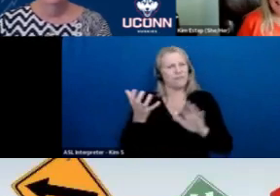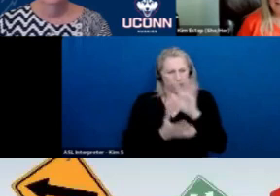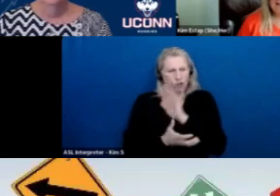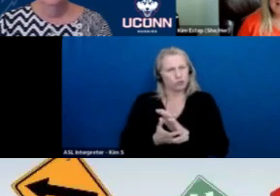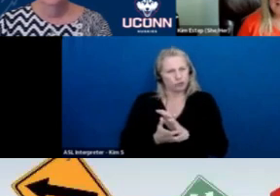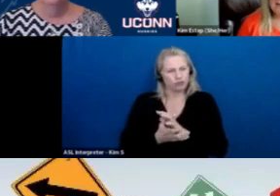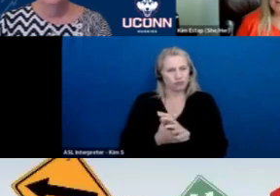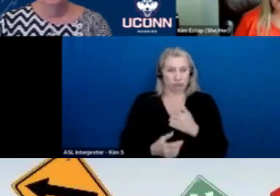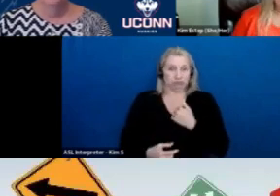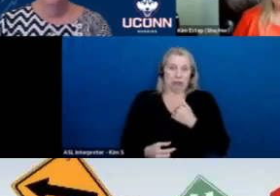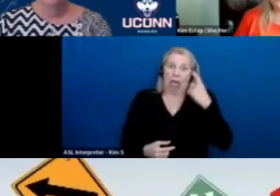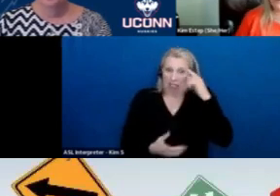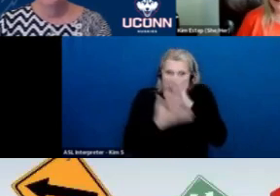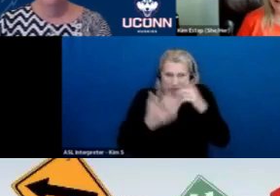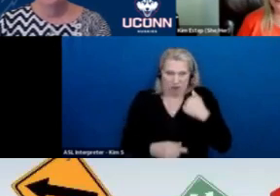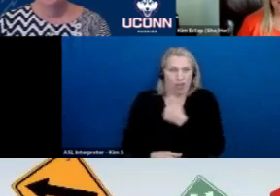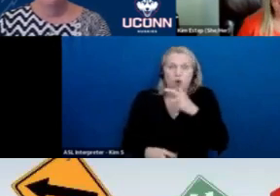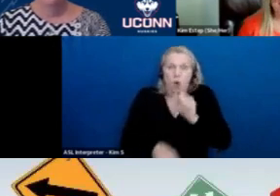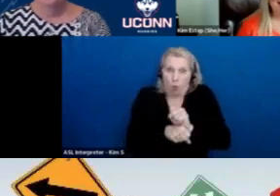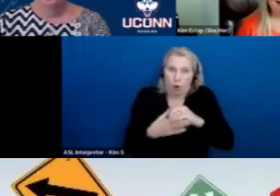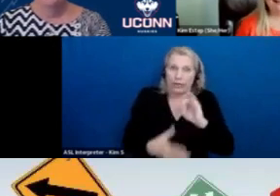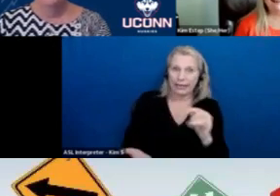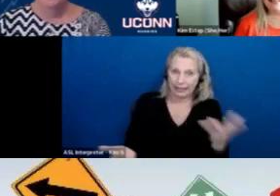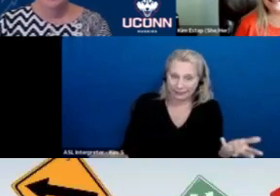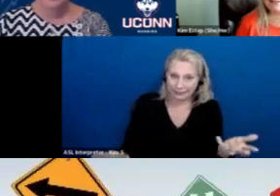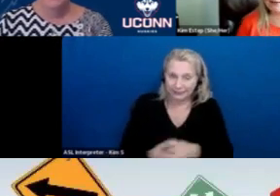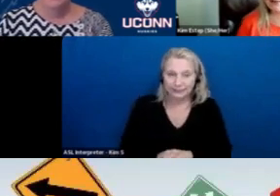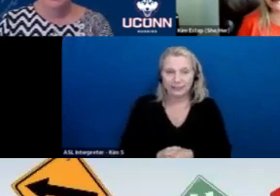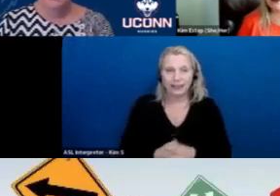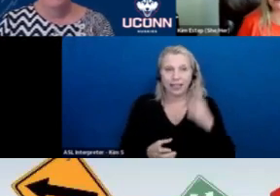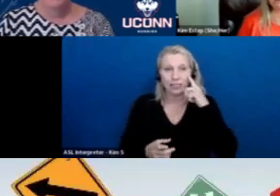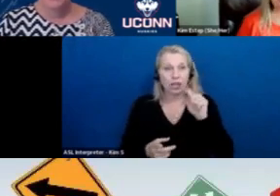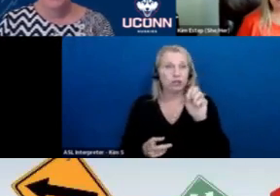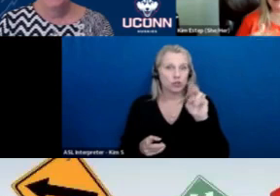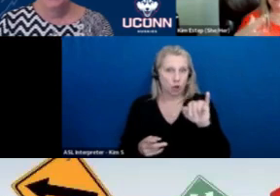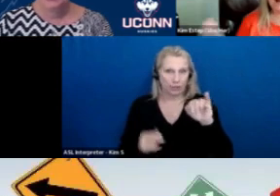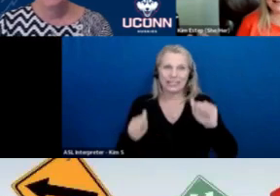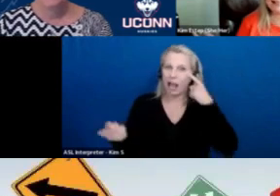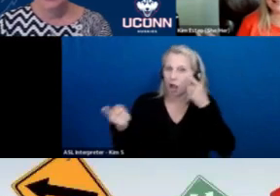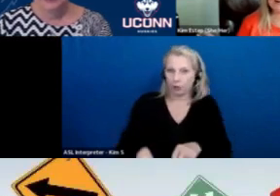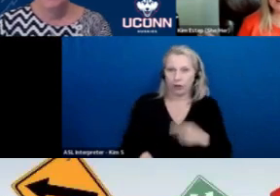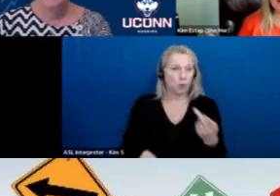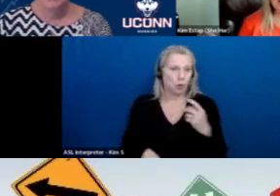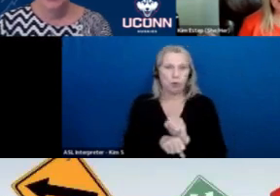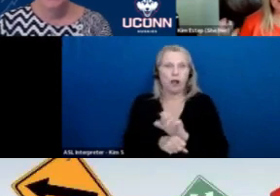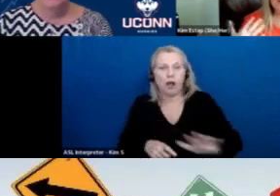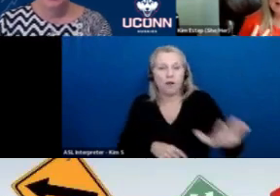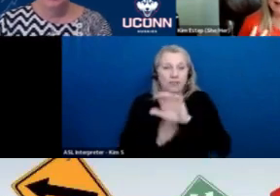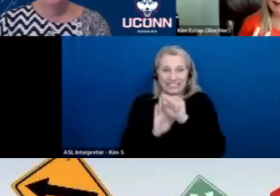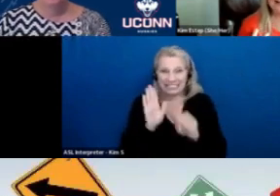it's confusing sometimes. For us that work in it, right? I think Toni could agree with me, we work in a lot of states across the country, and we get